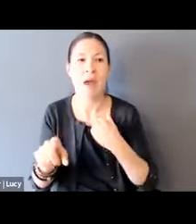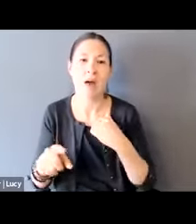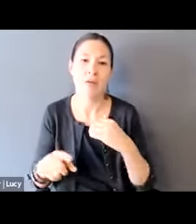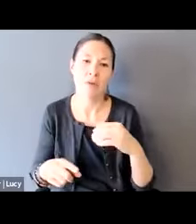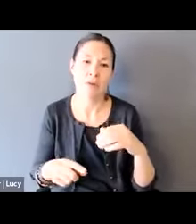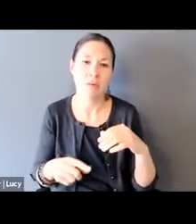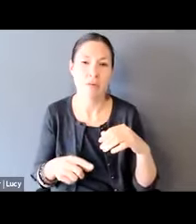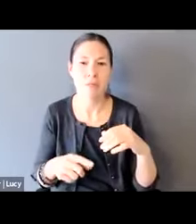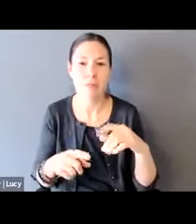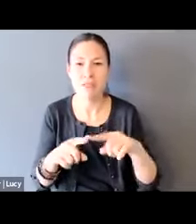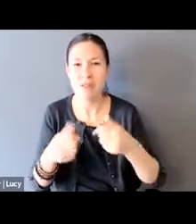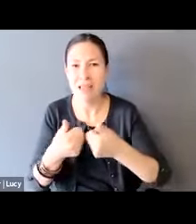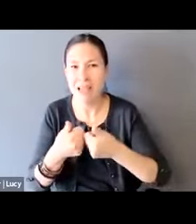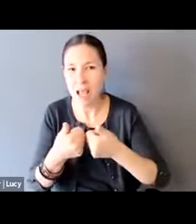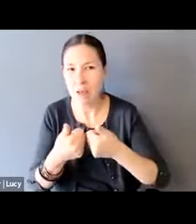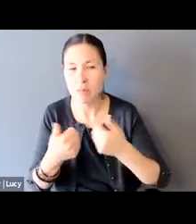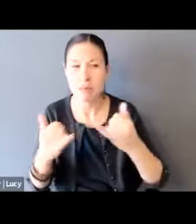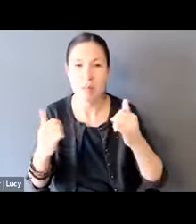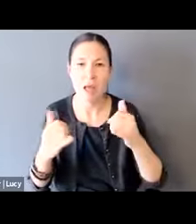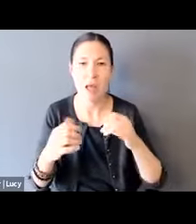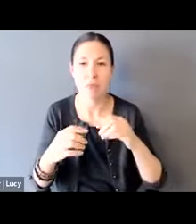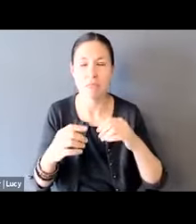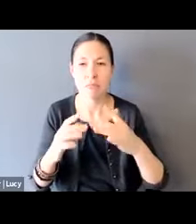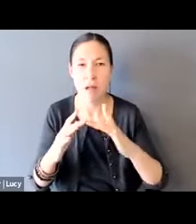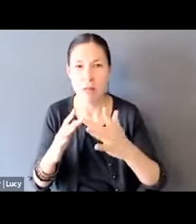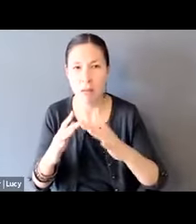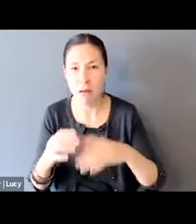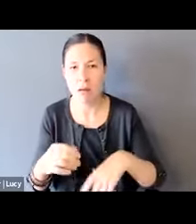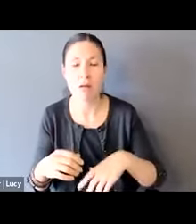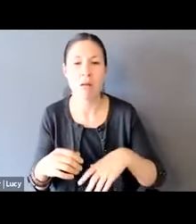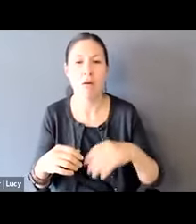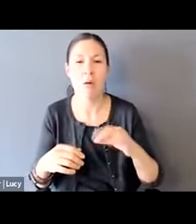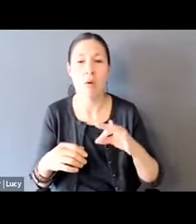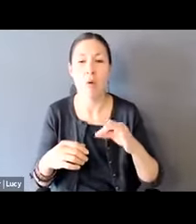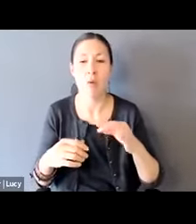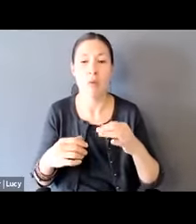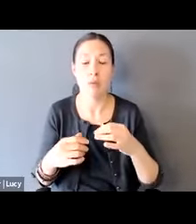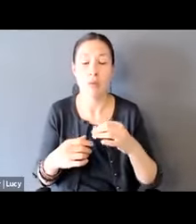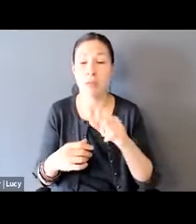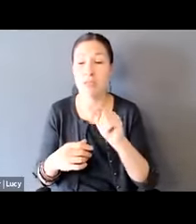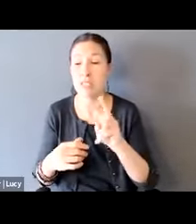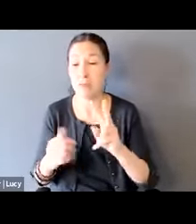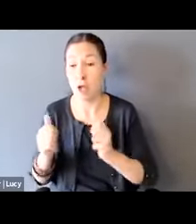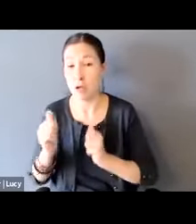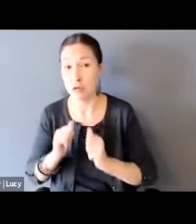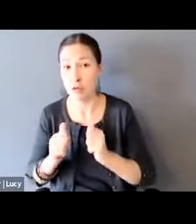you can play with each other, shows you can watch at the same time, and it will feel like